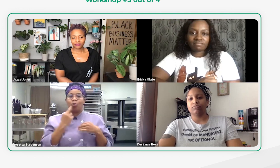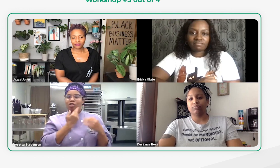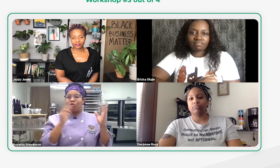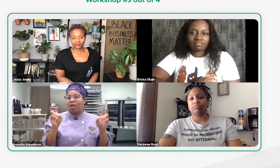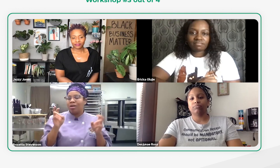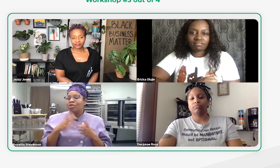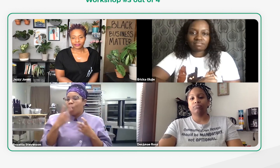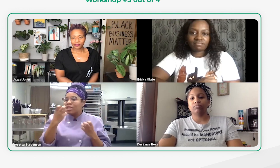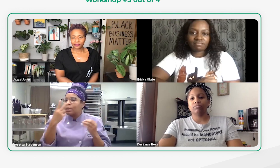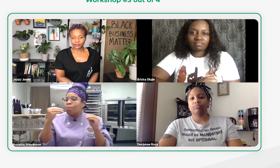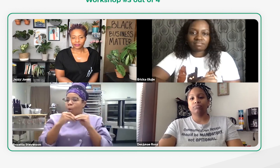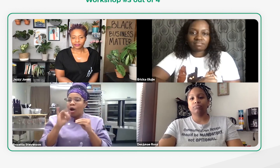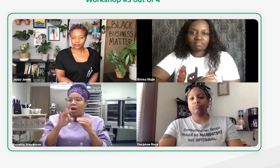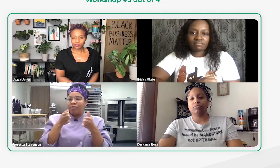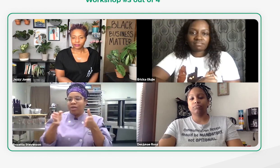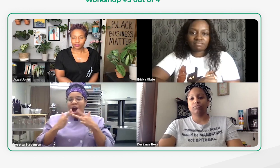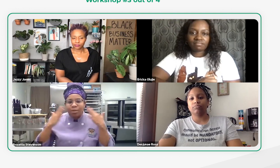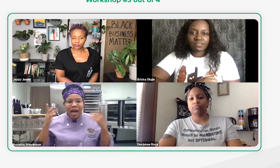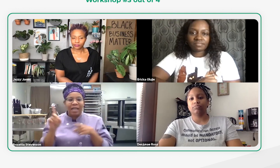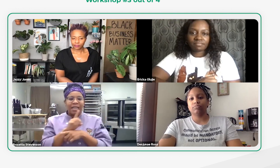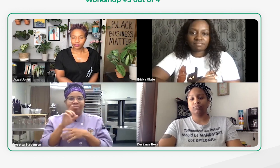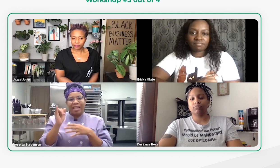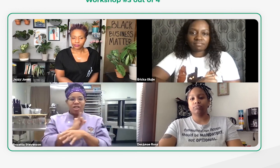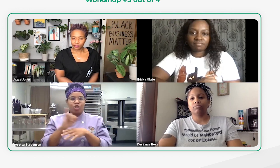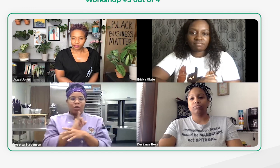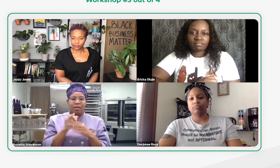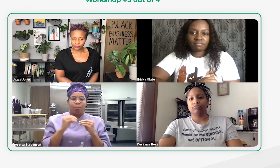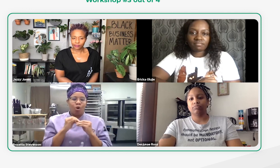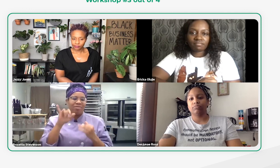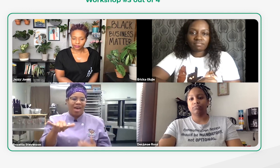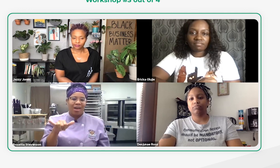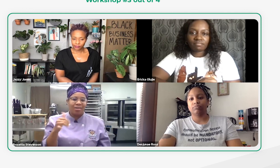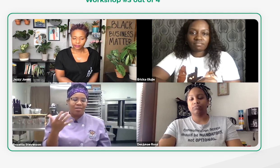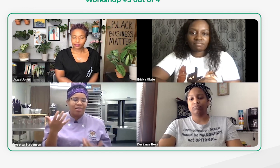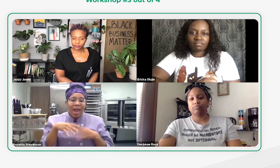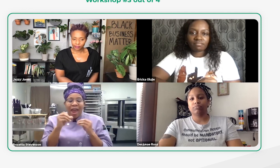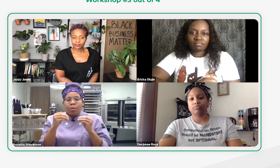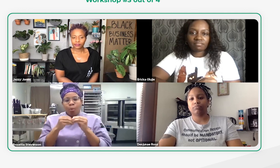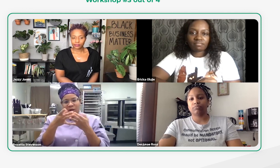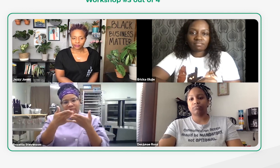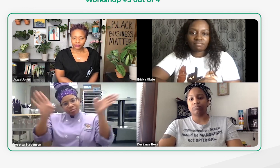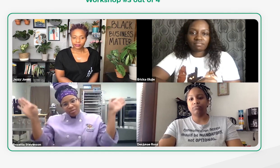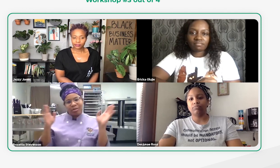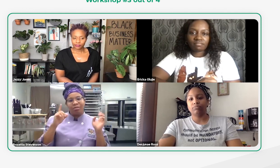who owns a bakery who's in the restaurant business. Think about the hospitality industry